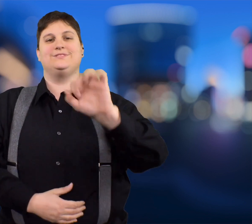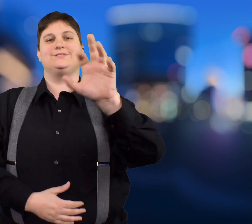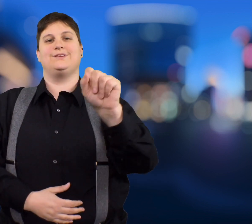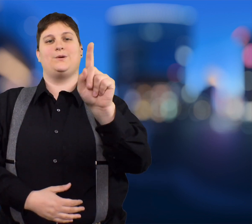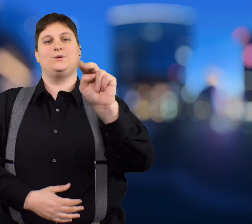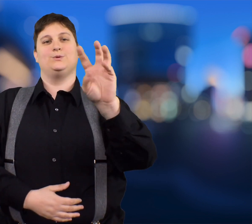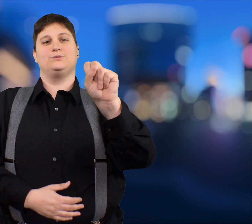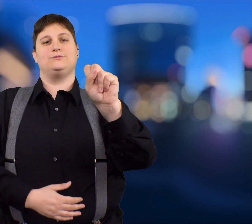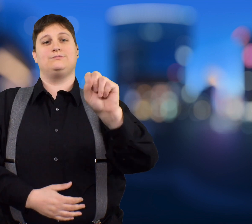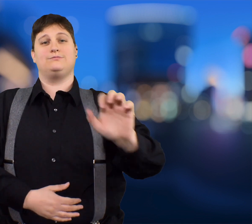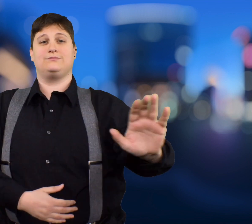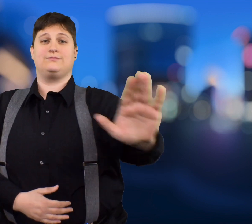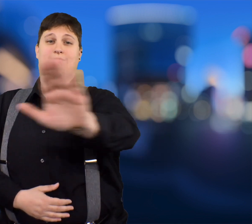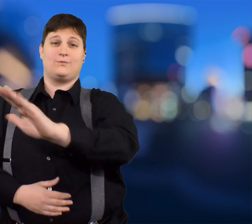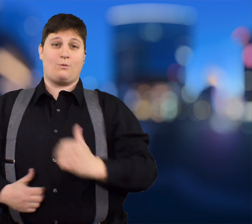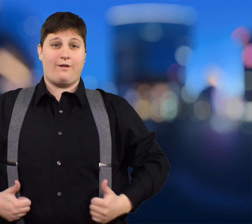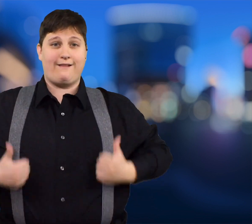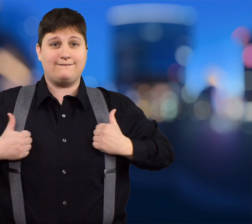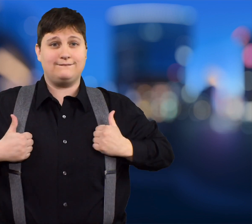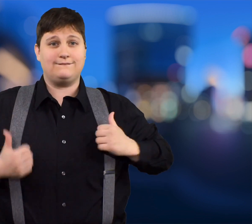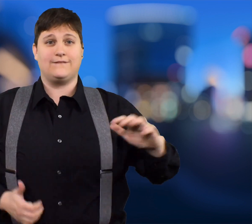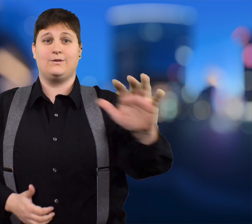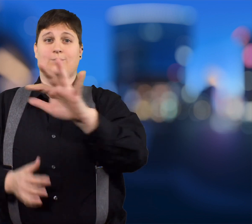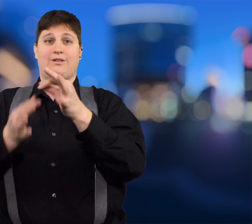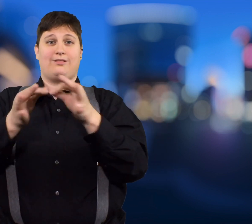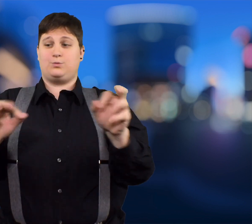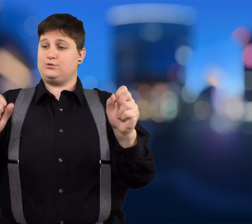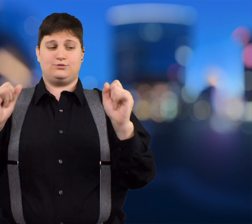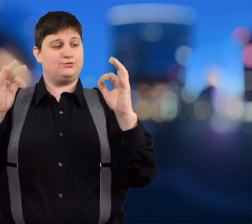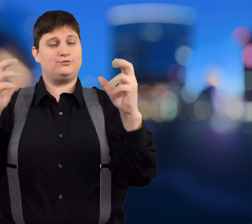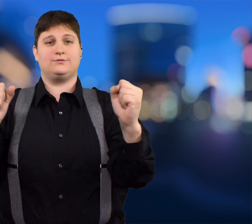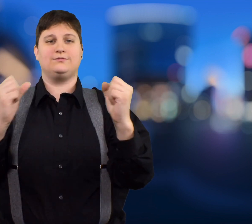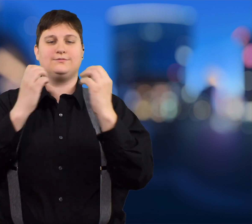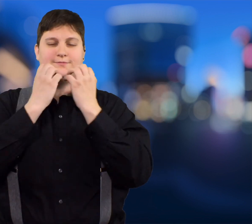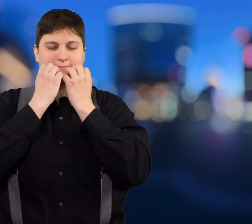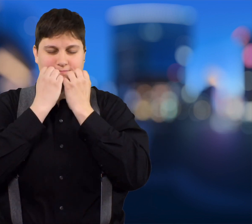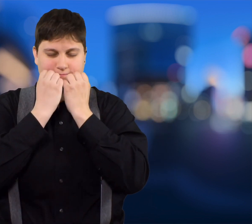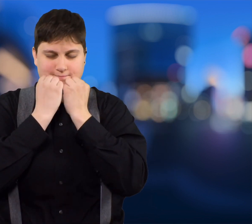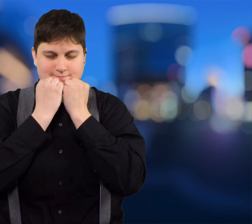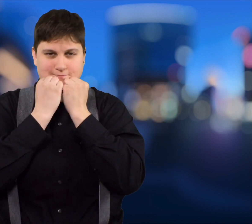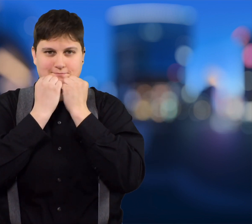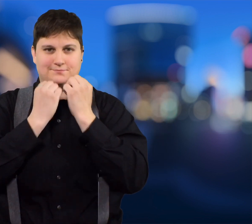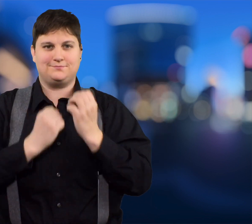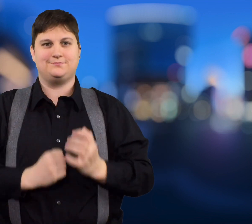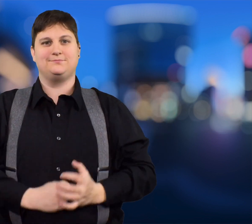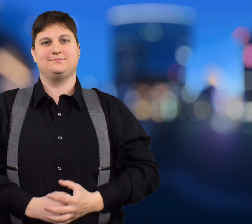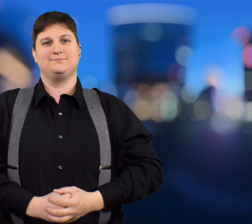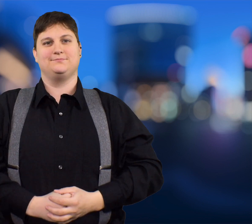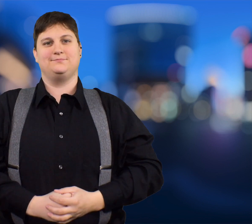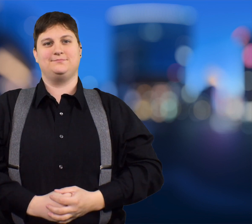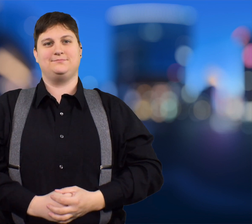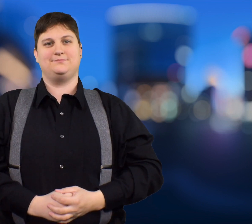Sign1News. Your life. Your language.